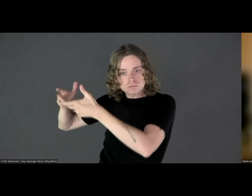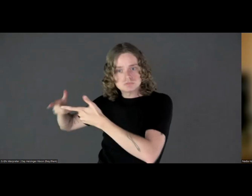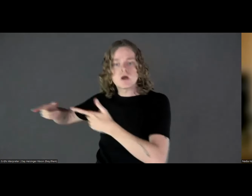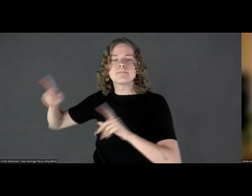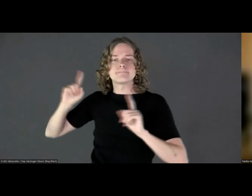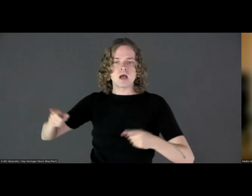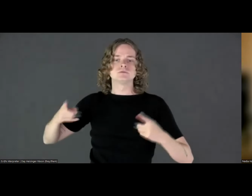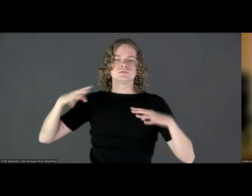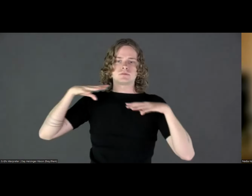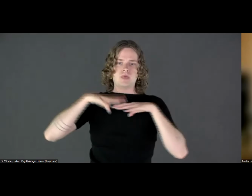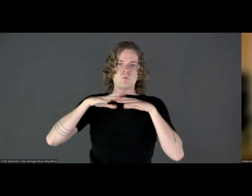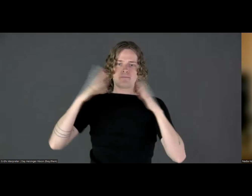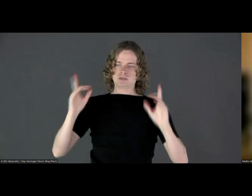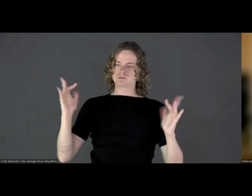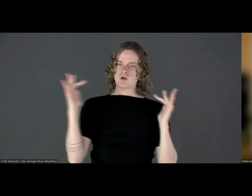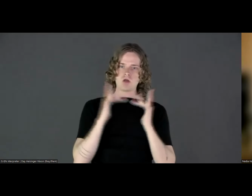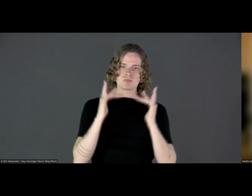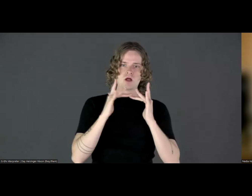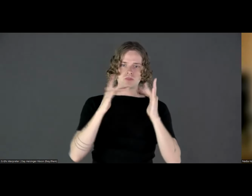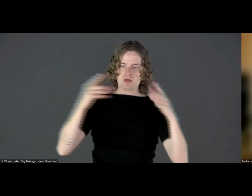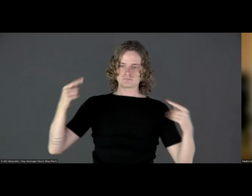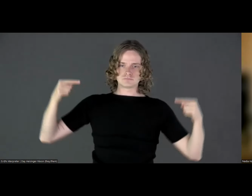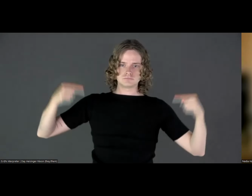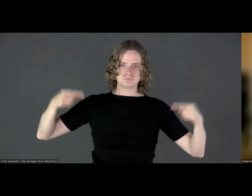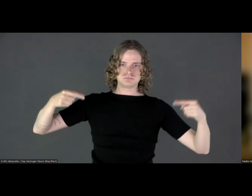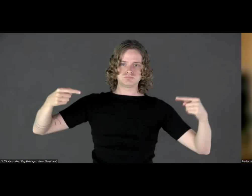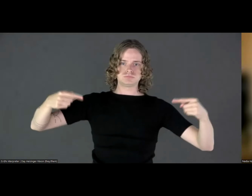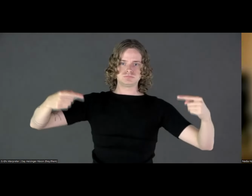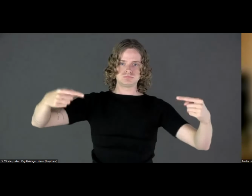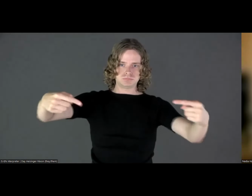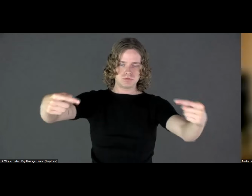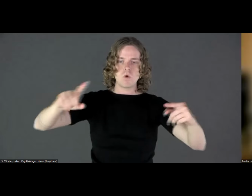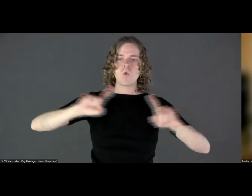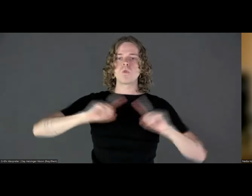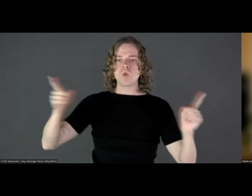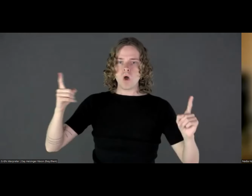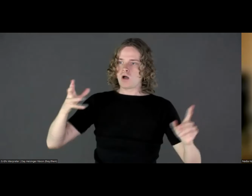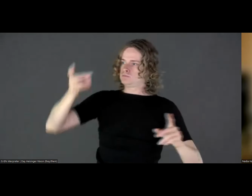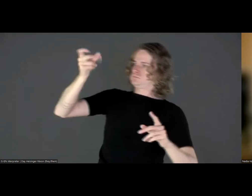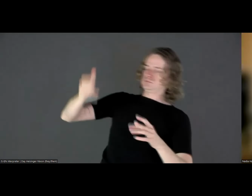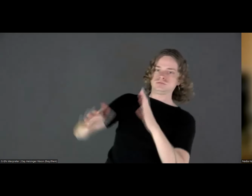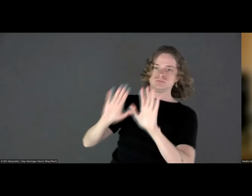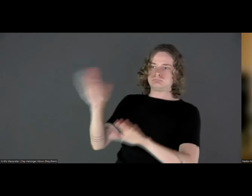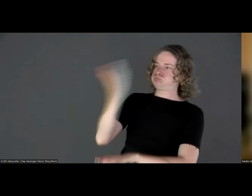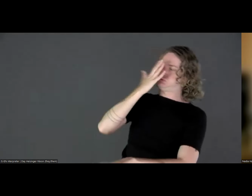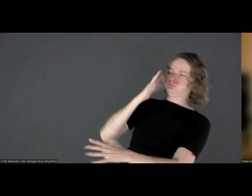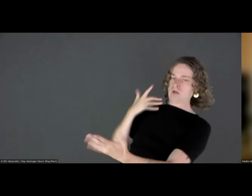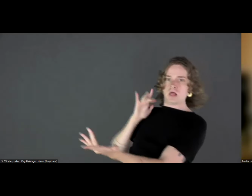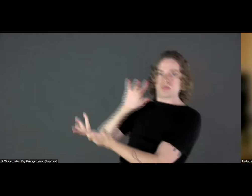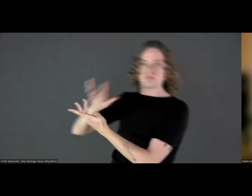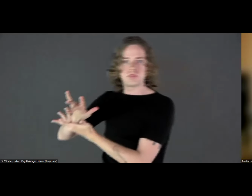effectively engage on a sustainable basis or humanitarian organization require to